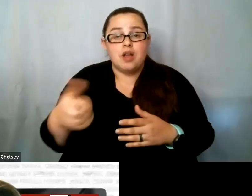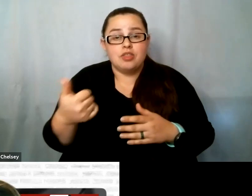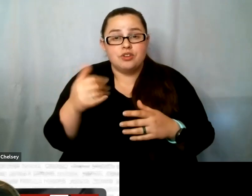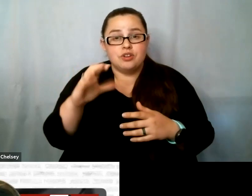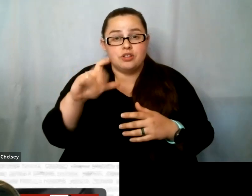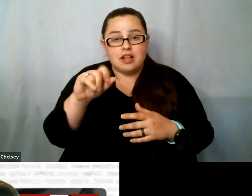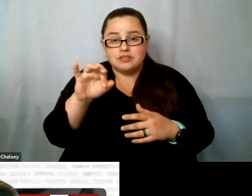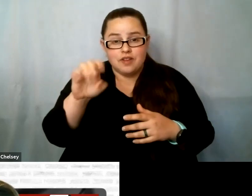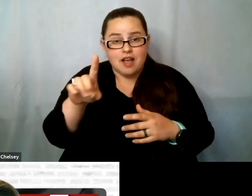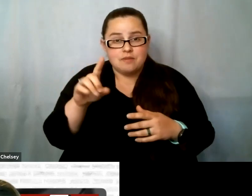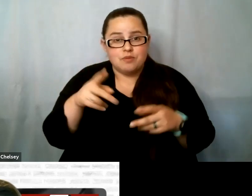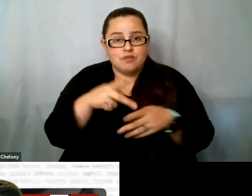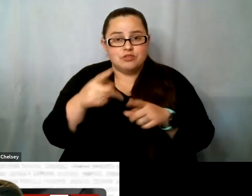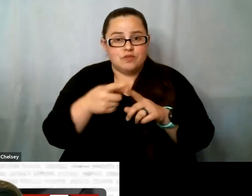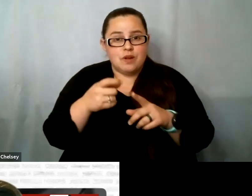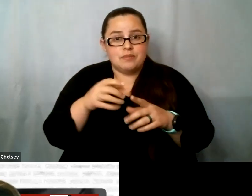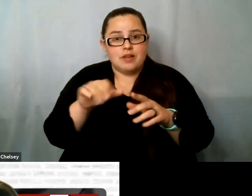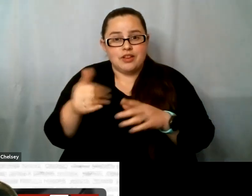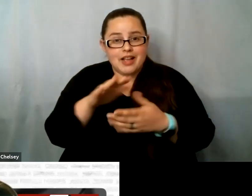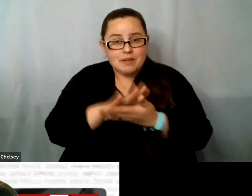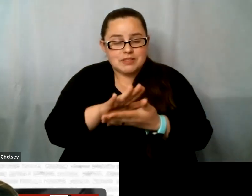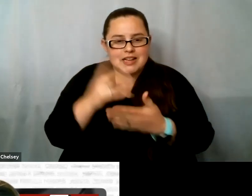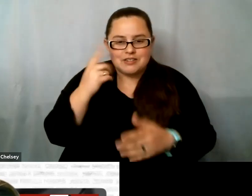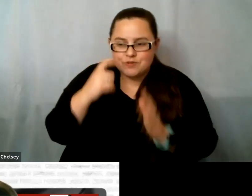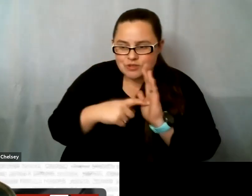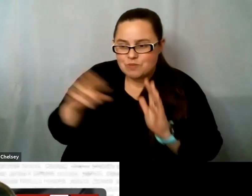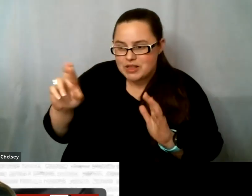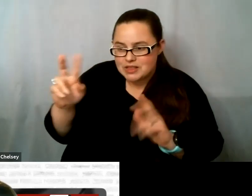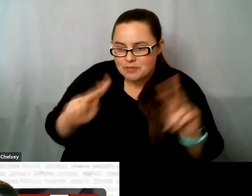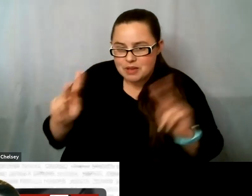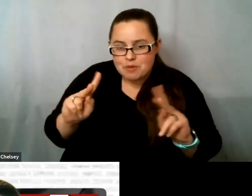other campuses. So I see some really, folks maybe from Clovis and Madeira, so thank you